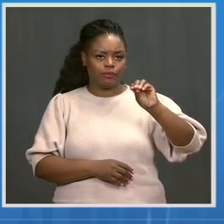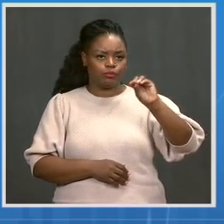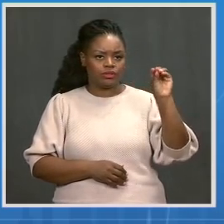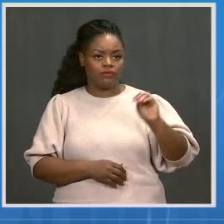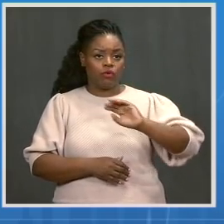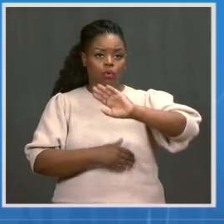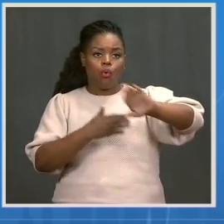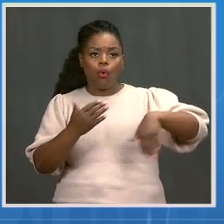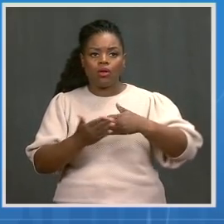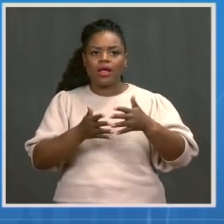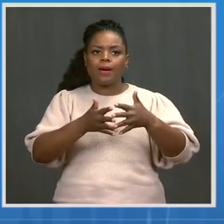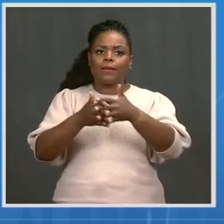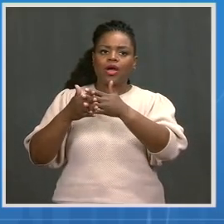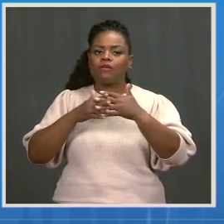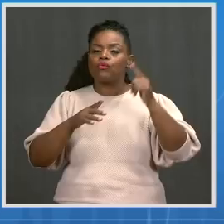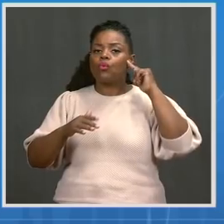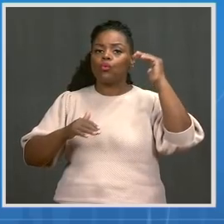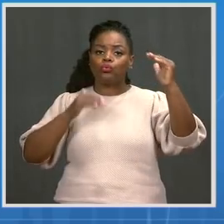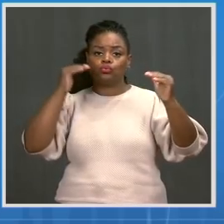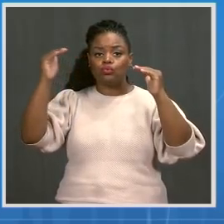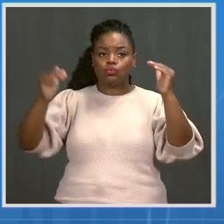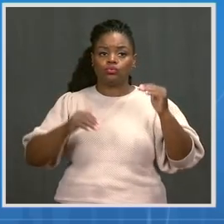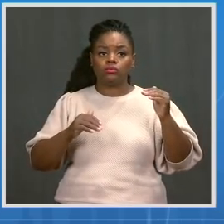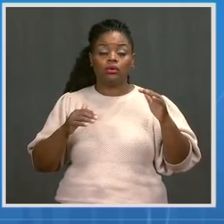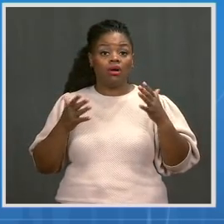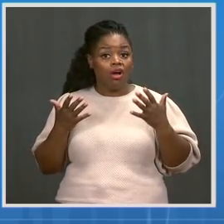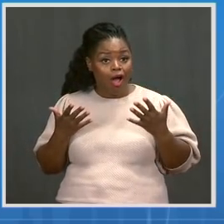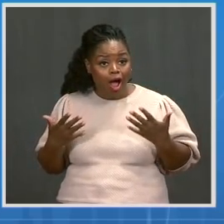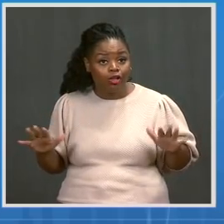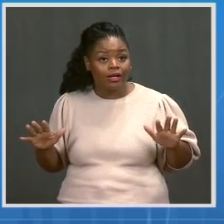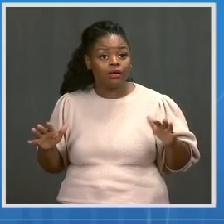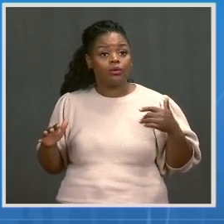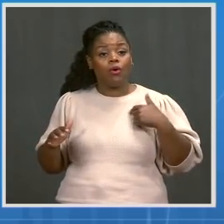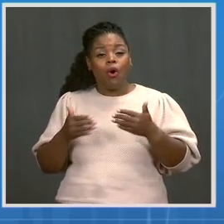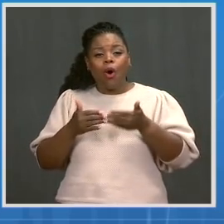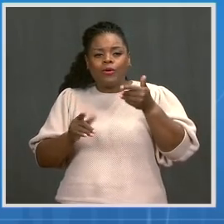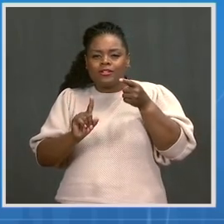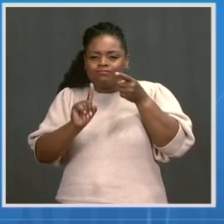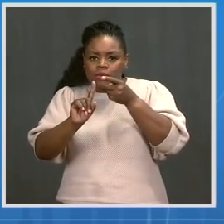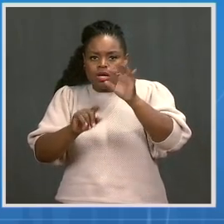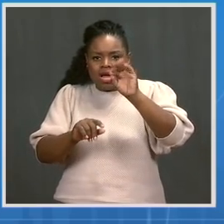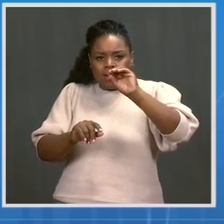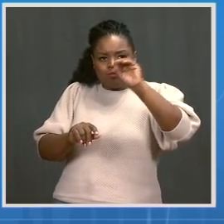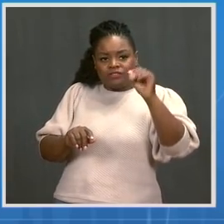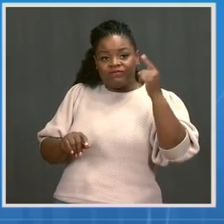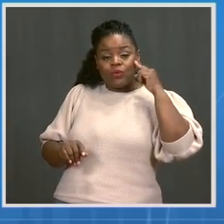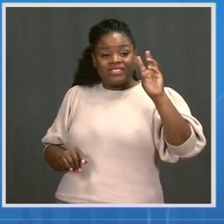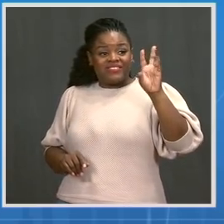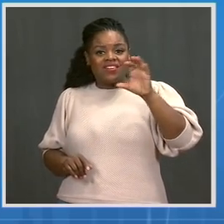already we're at almost 90 percent for 65 and older, over 75 percent for 40 and older,